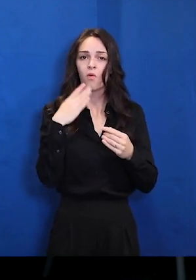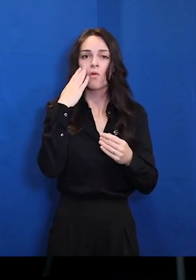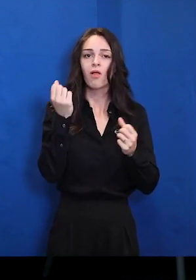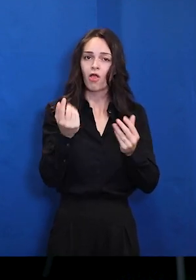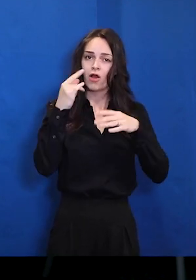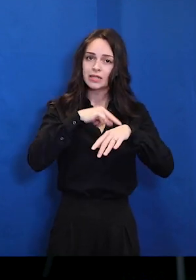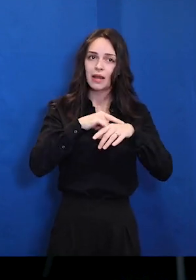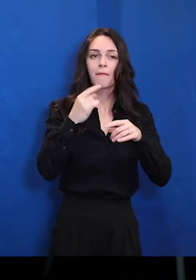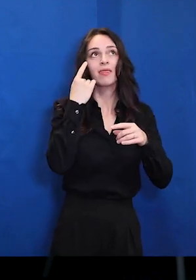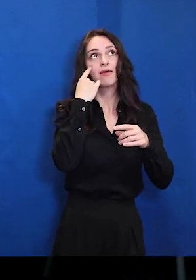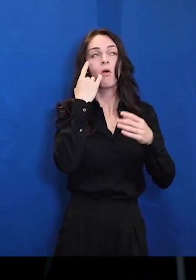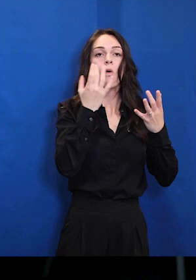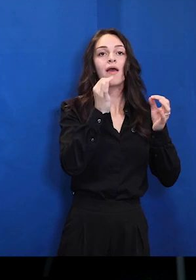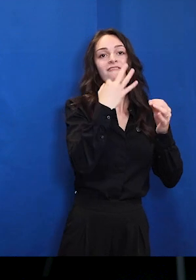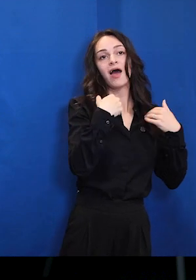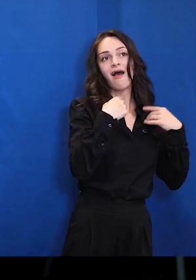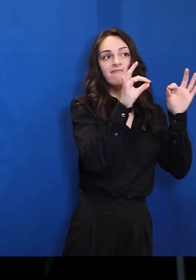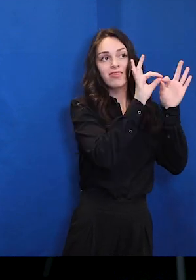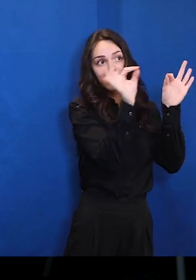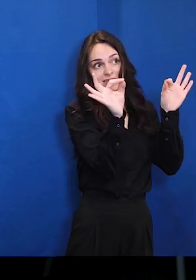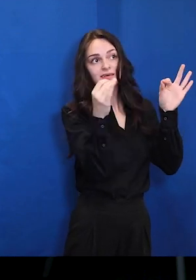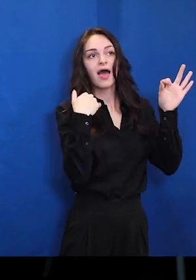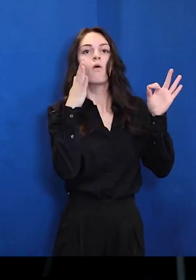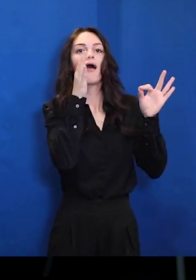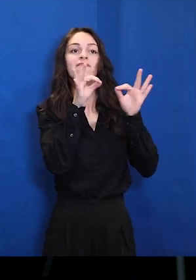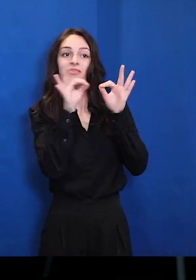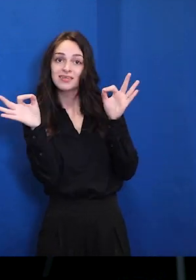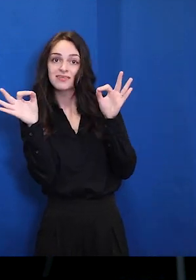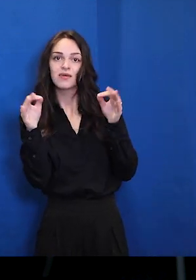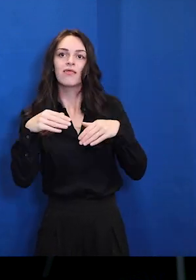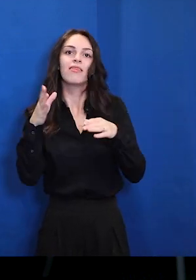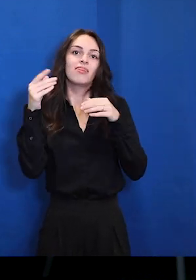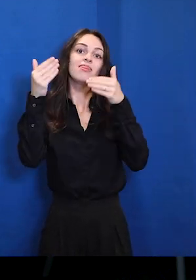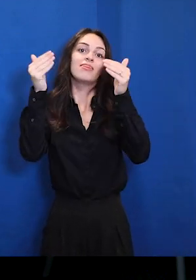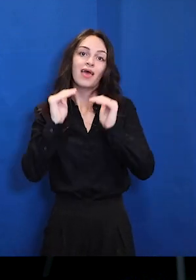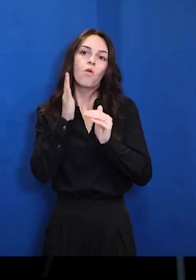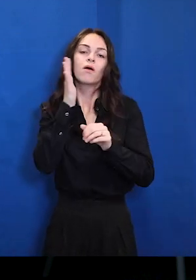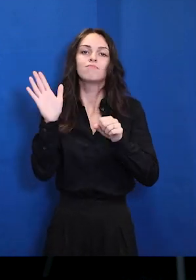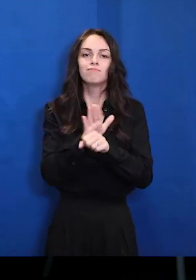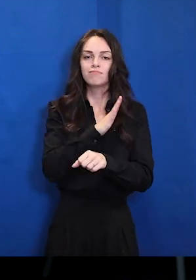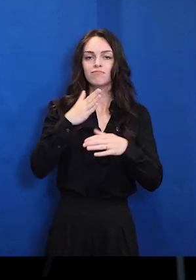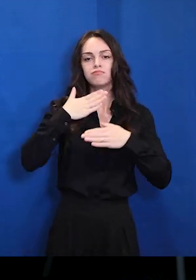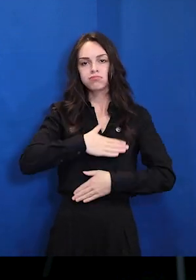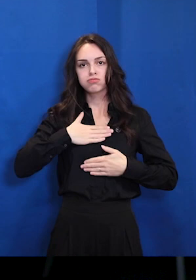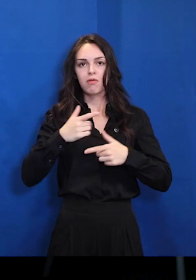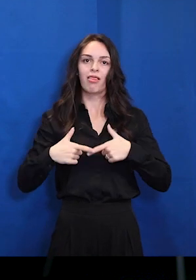ourselves, if only I get "X" or do "Y" I'll have a certain amount of money. Then I'll be able to fully enjoy life,